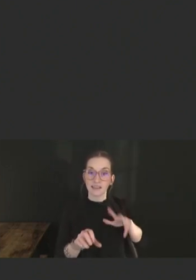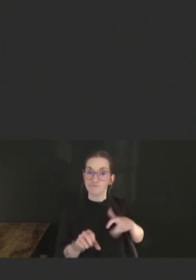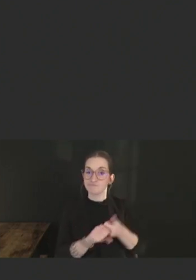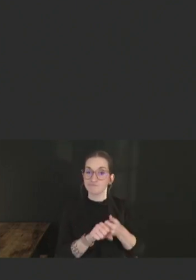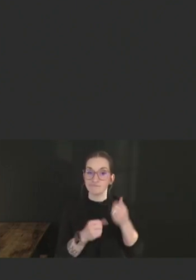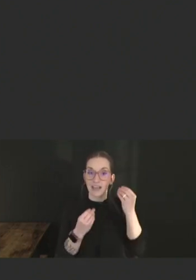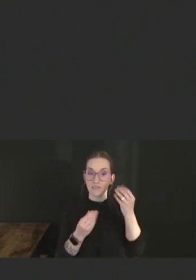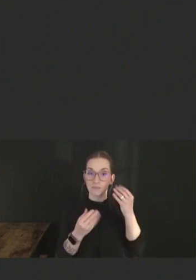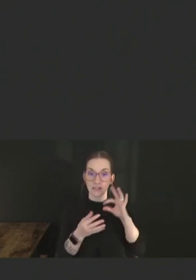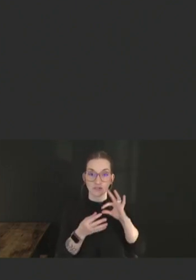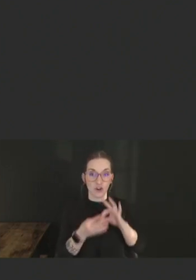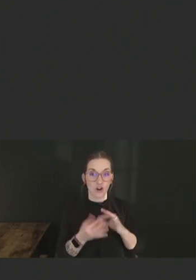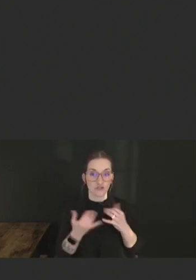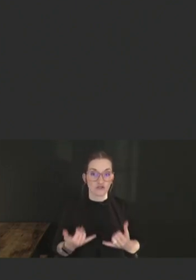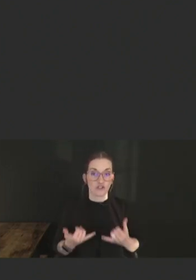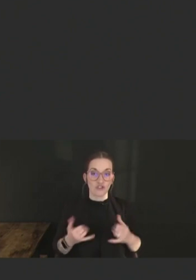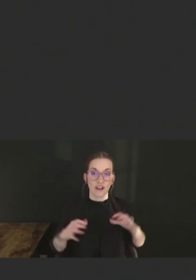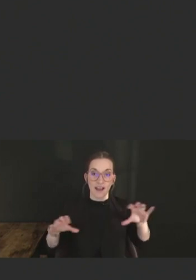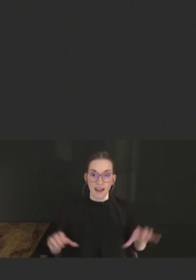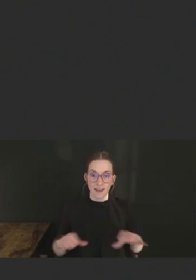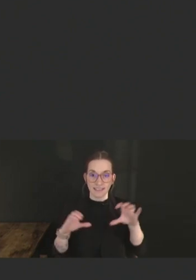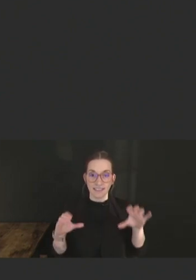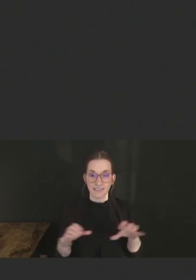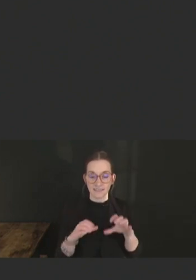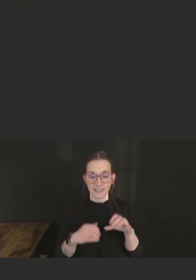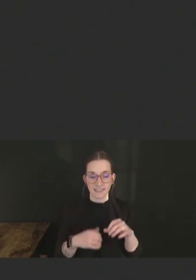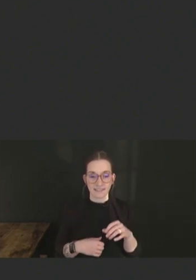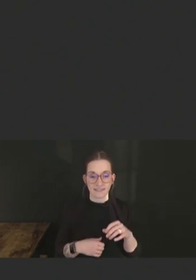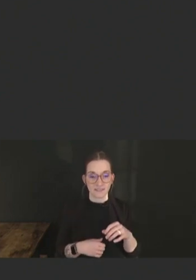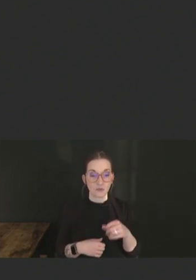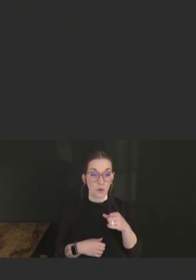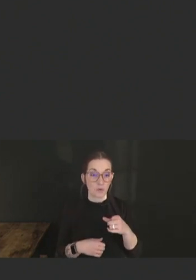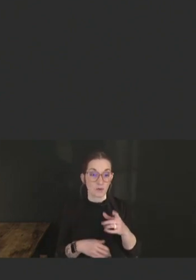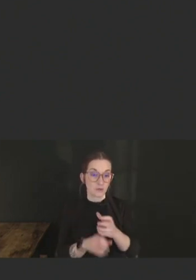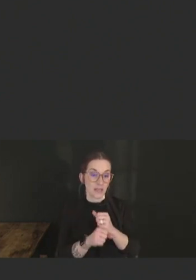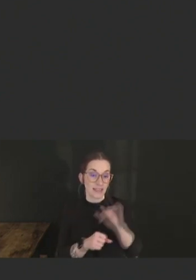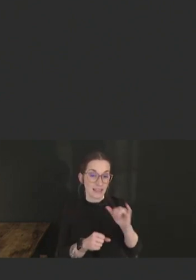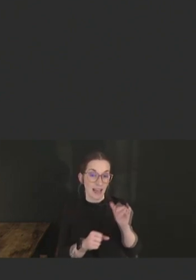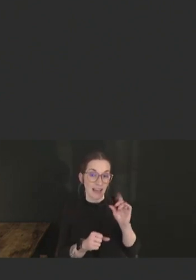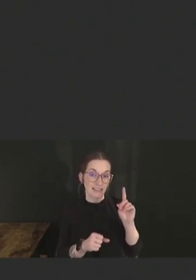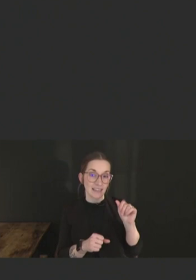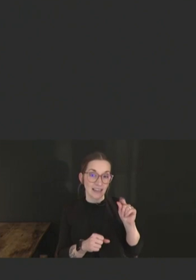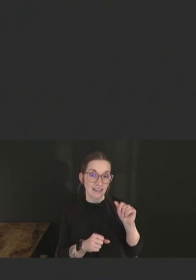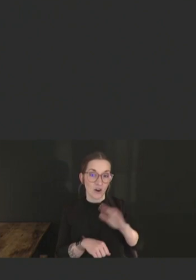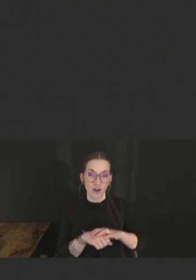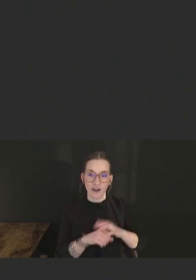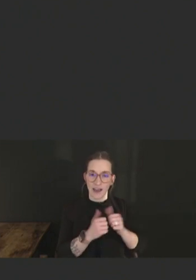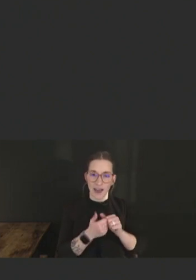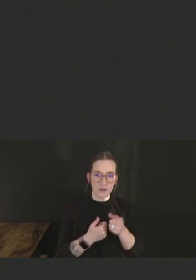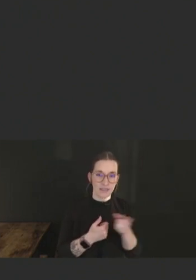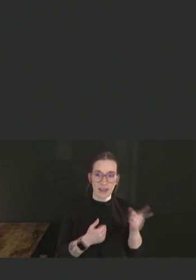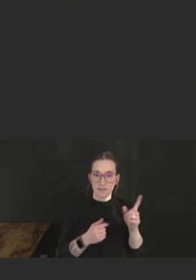activities, services, get that data on how they've been impacted by the pandemic, what